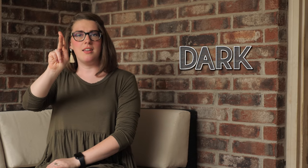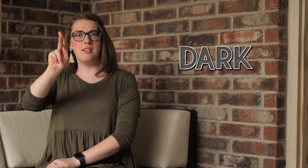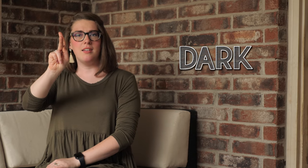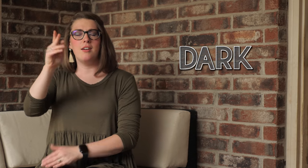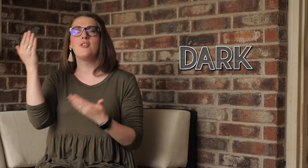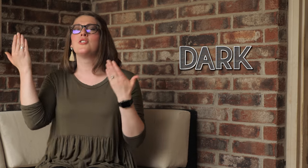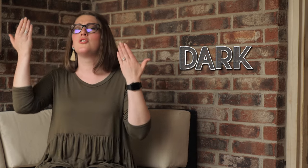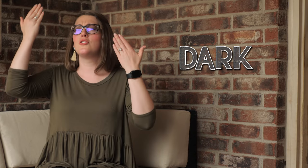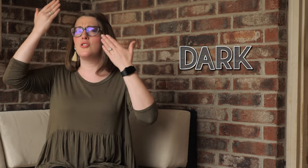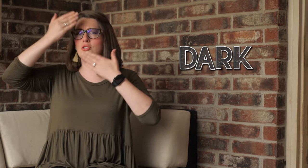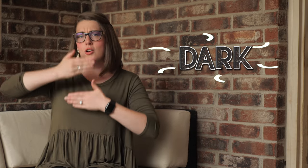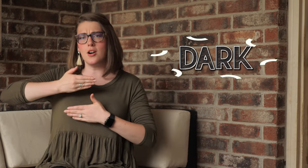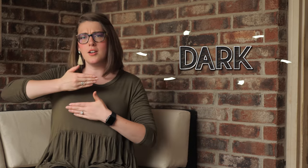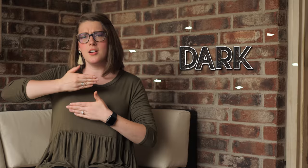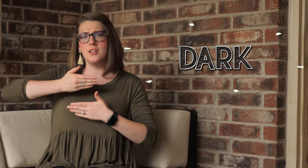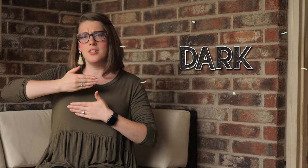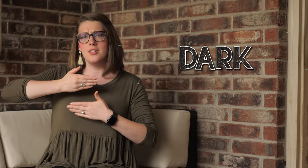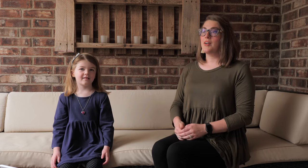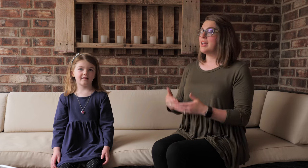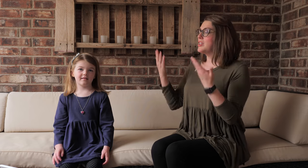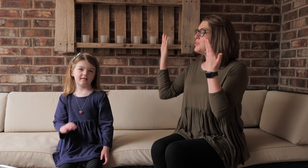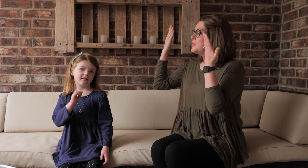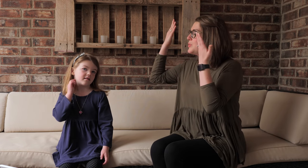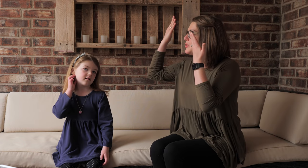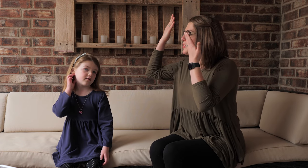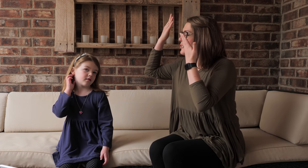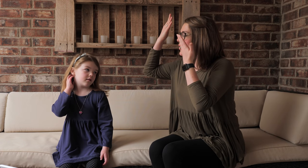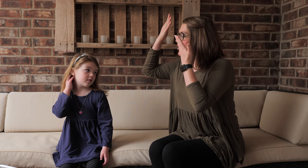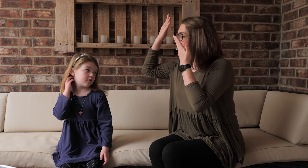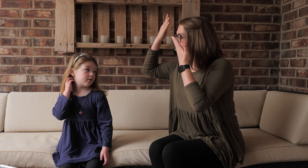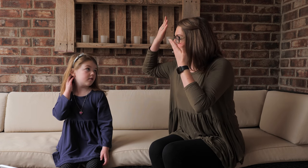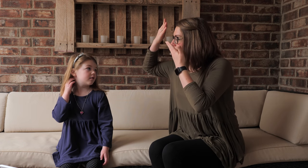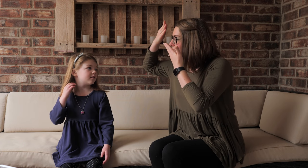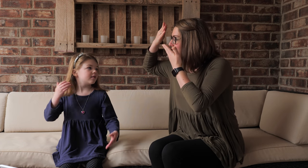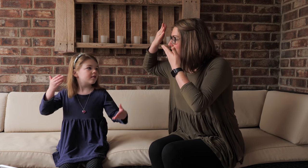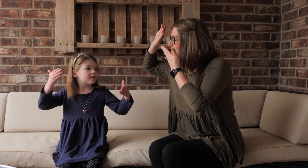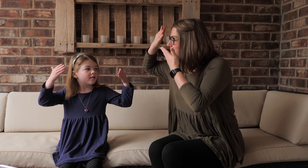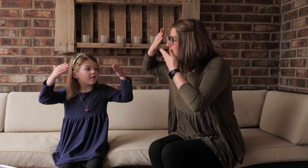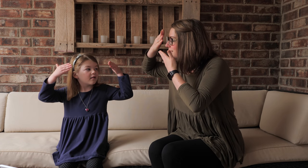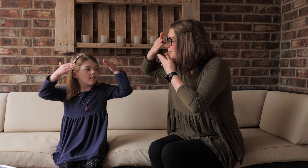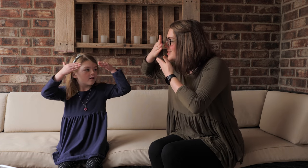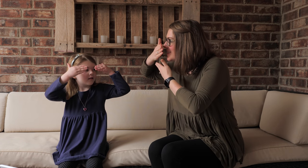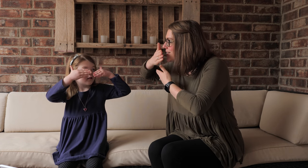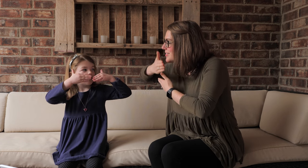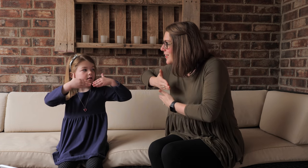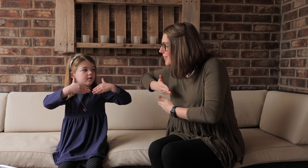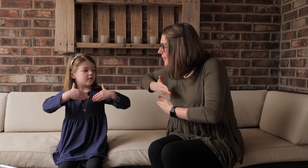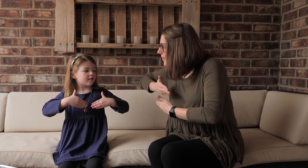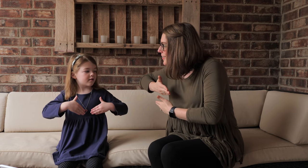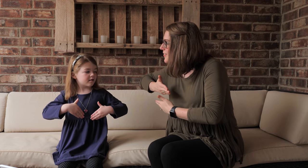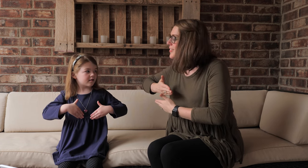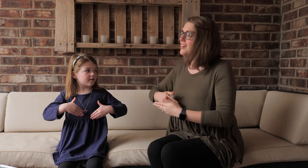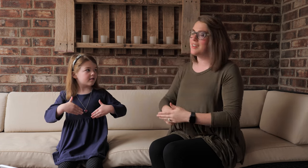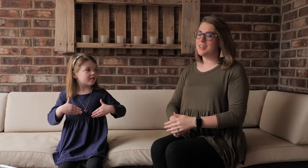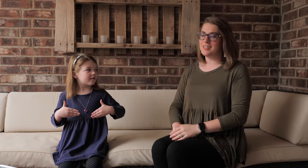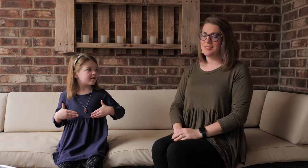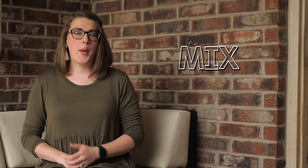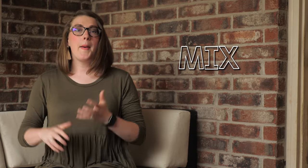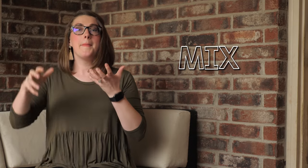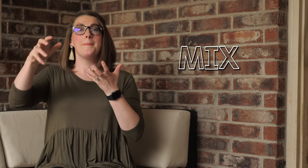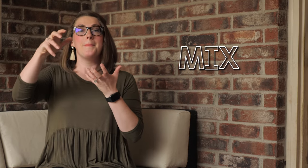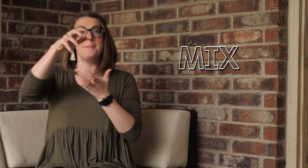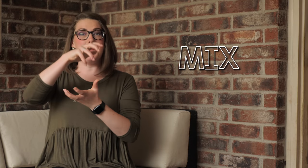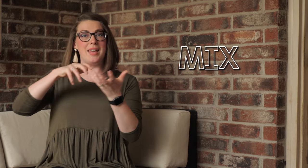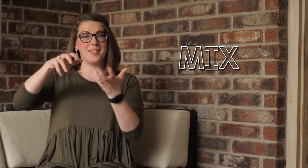Dark Alright can you do dark? Dark very good.